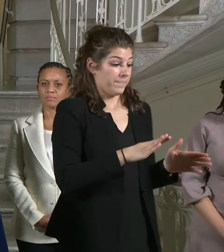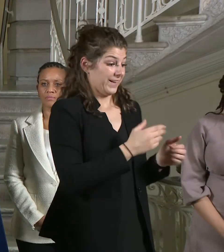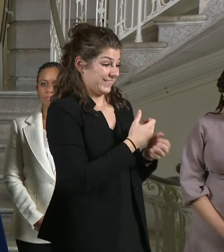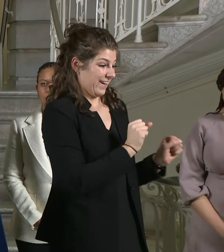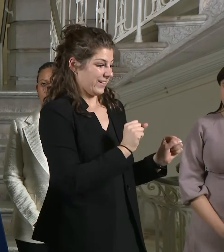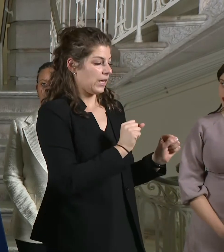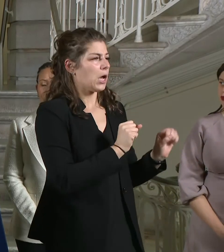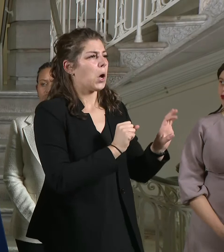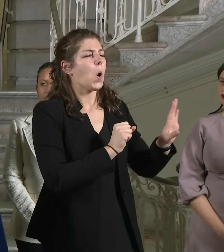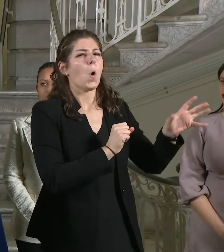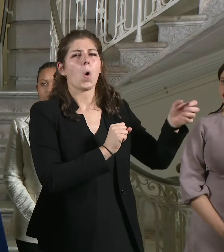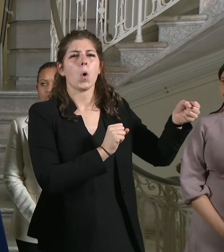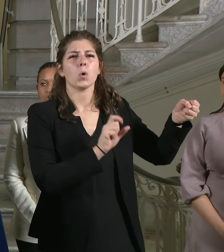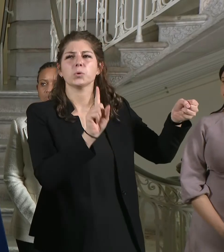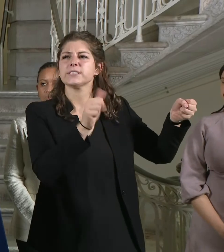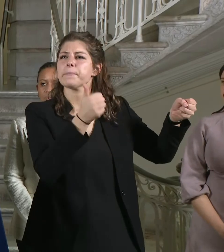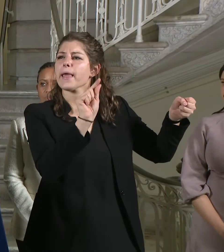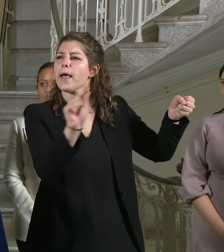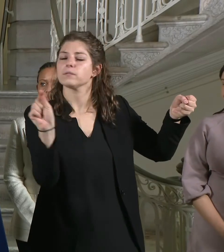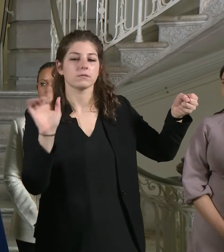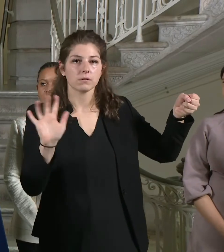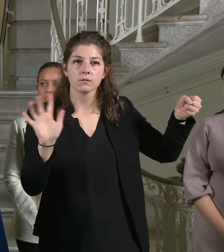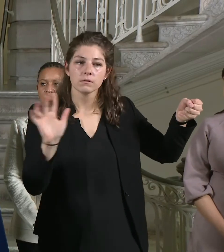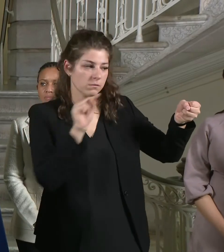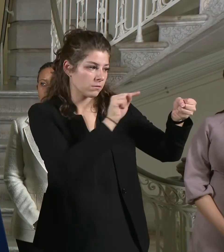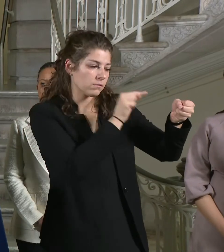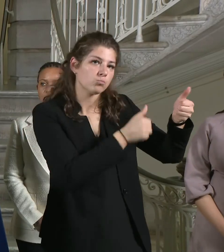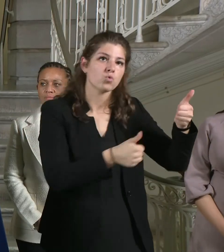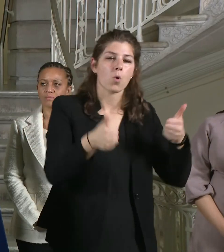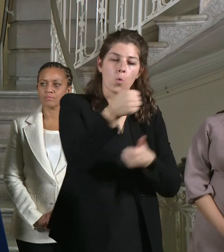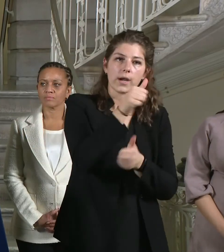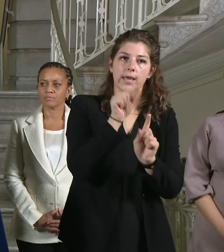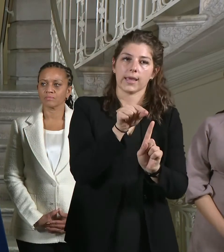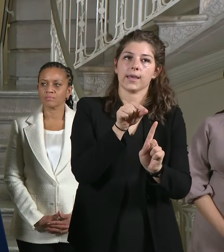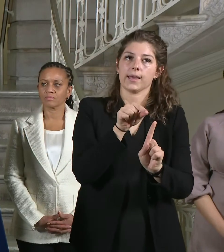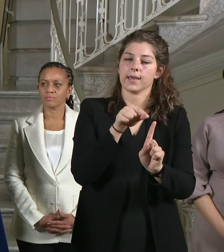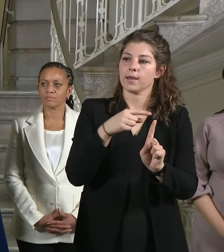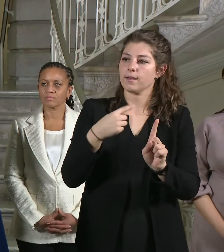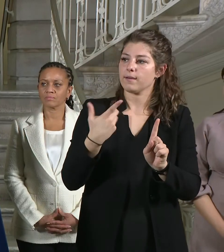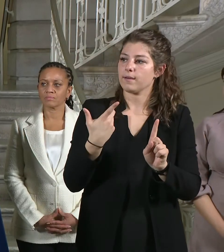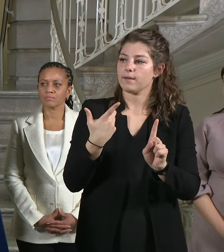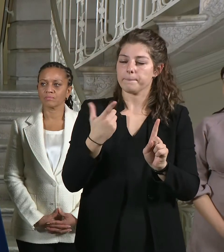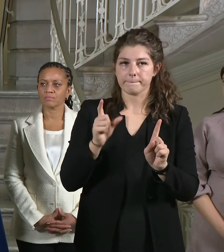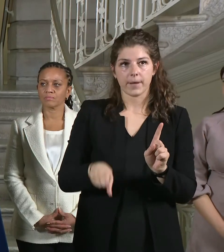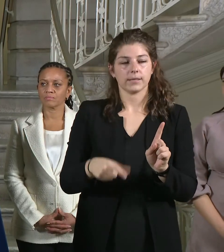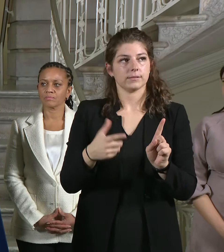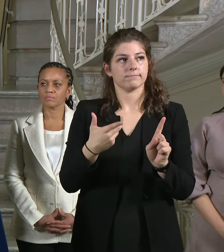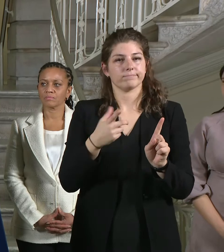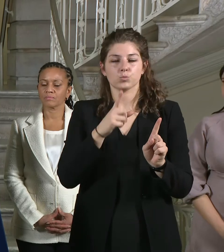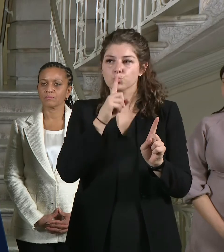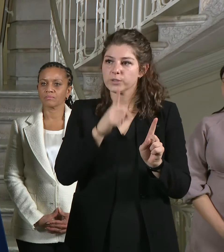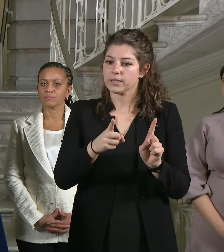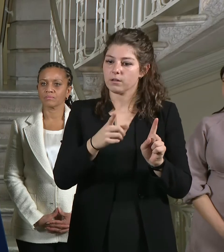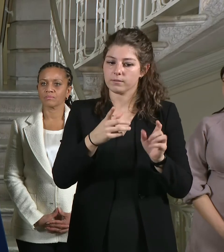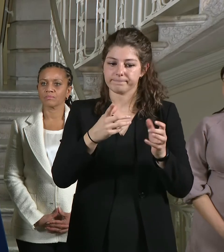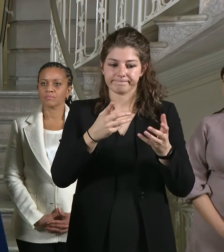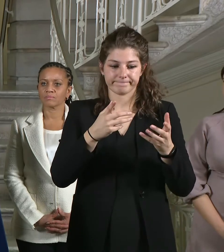NOT GOING TO TRADE OFF PUBLIC SAFETY. YOU HAVE TO BE SAFE. I'M